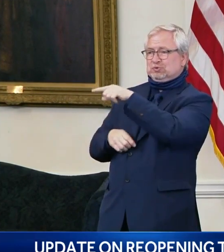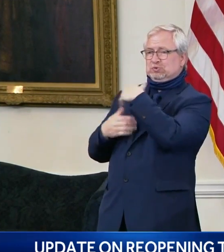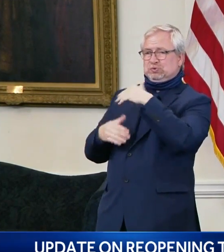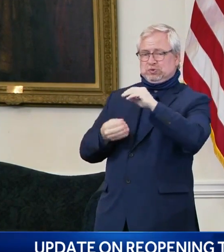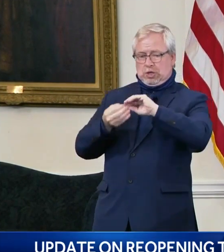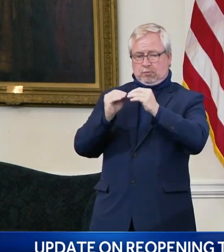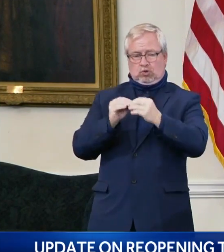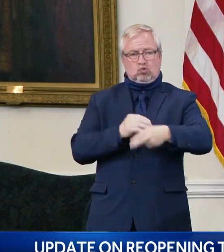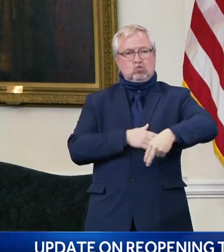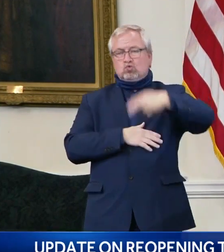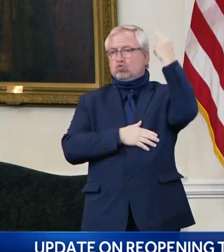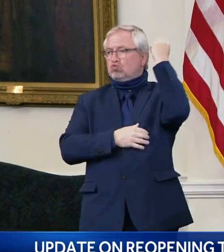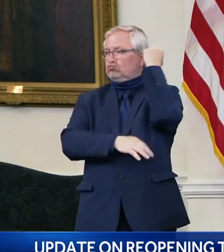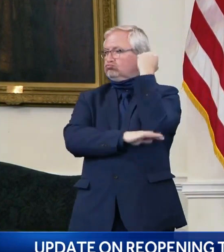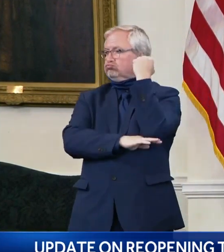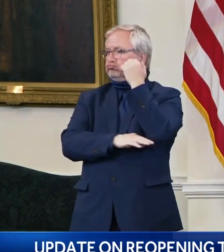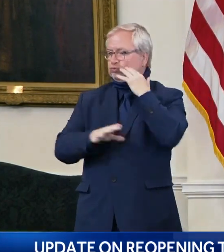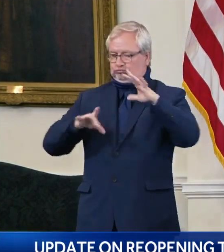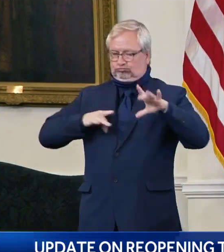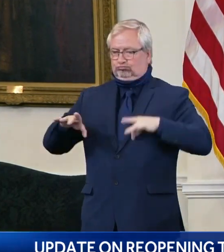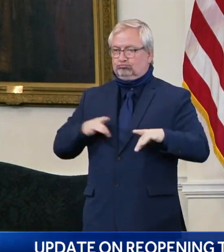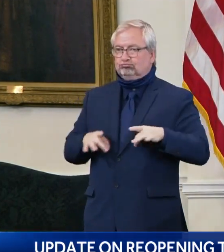THEY DO HAVE A SERIOUS PROBLEM.